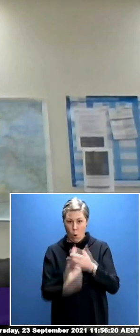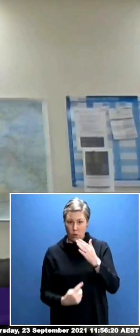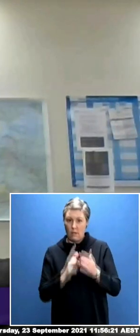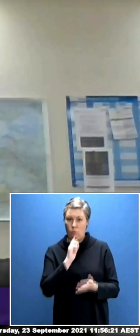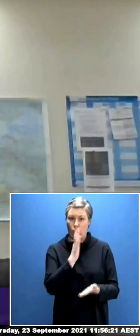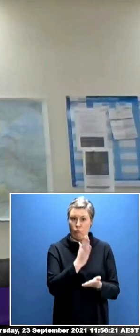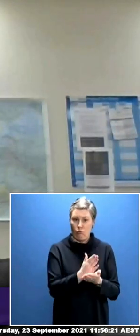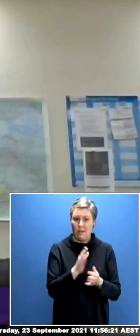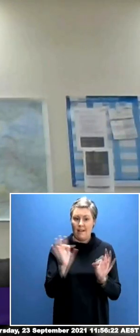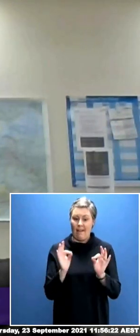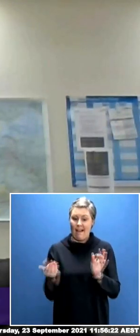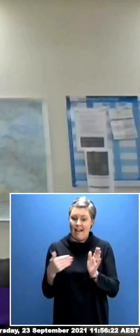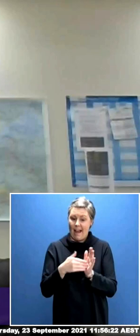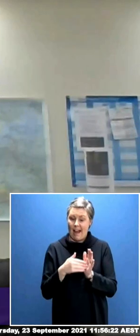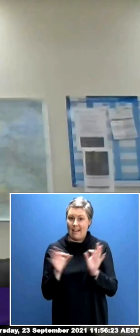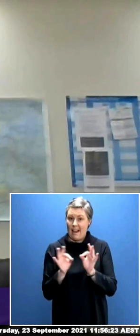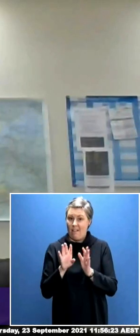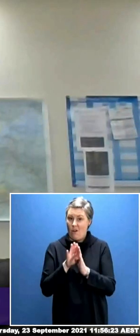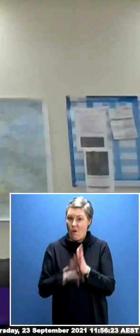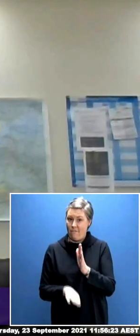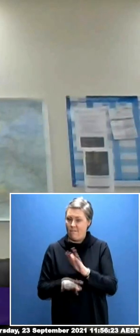I do. Thank you, Mr Espie.